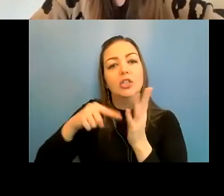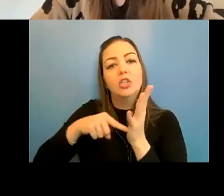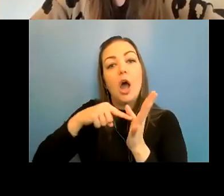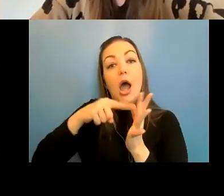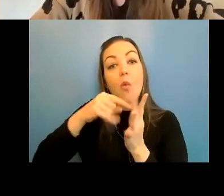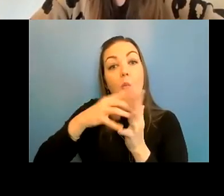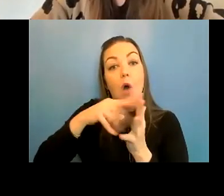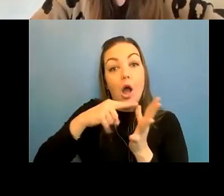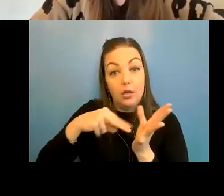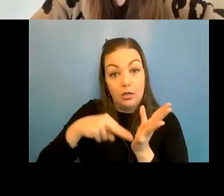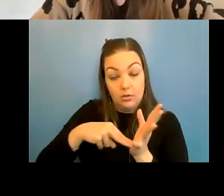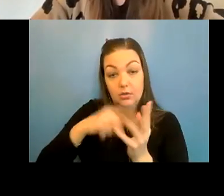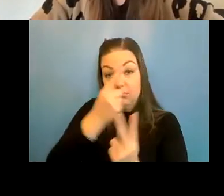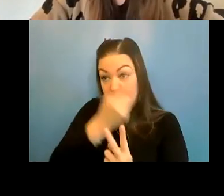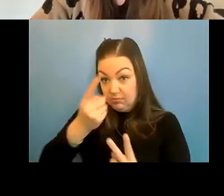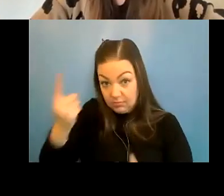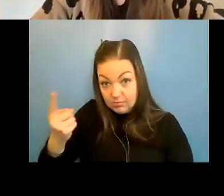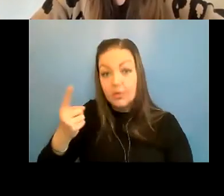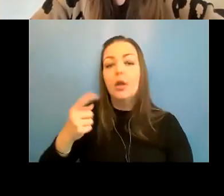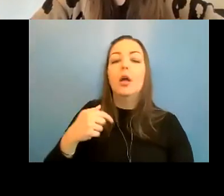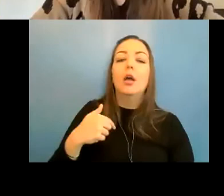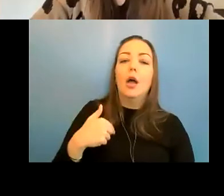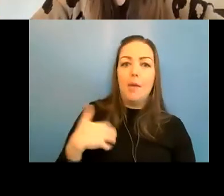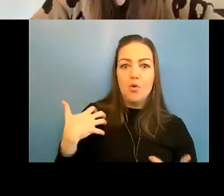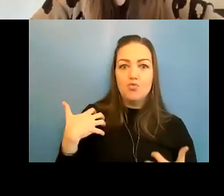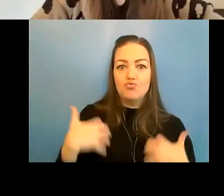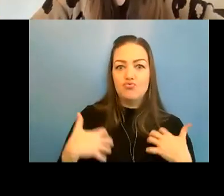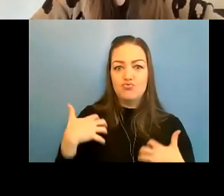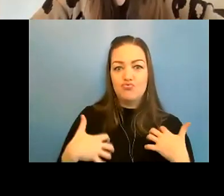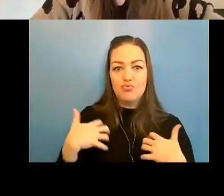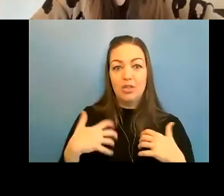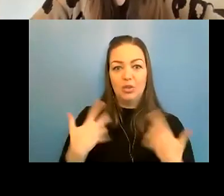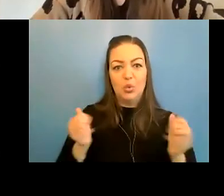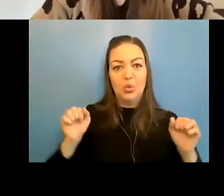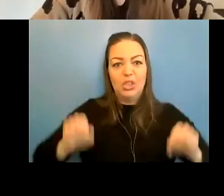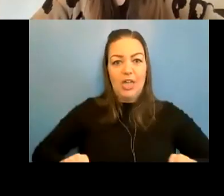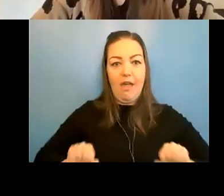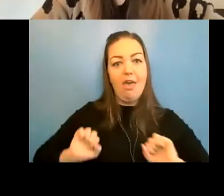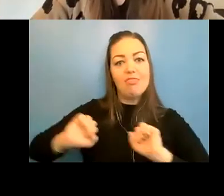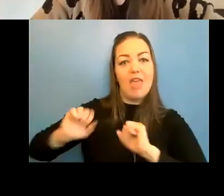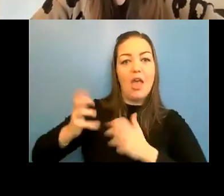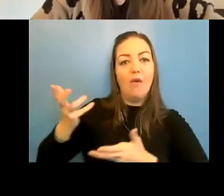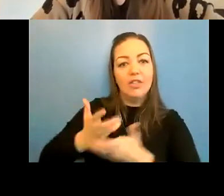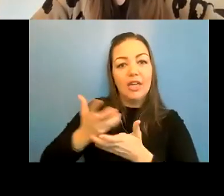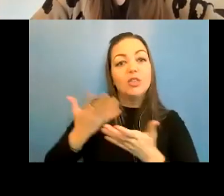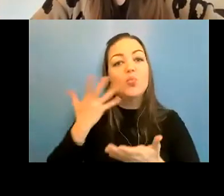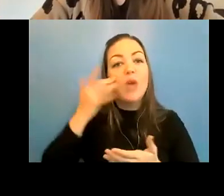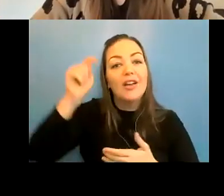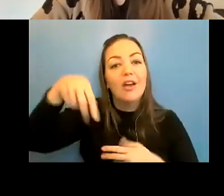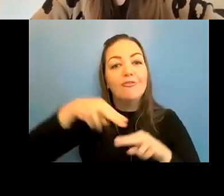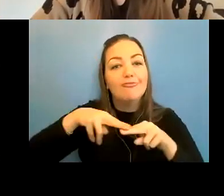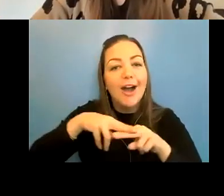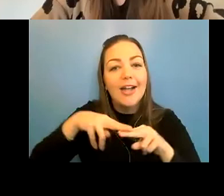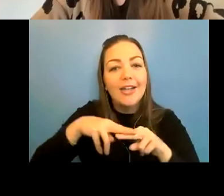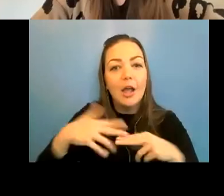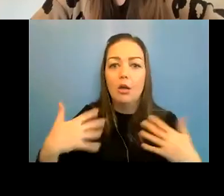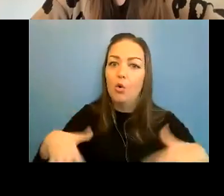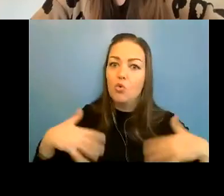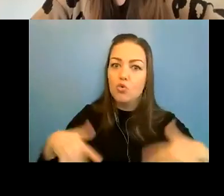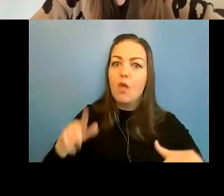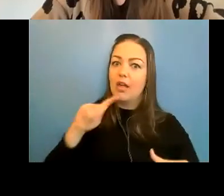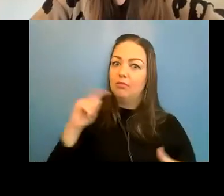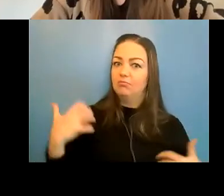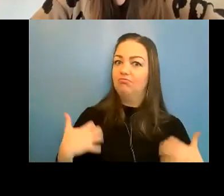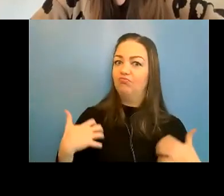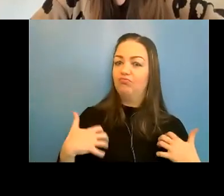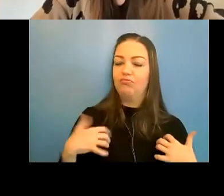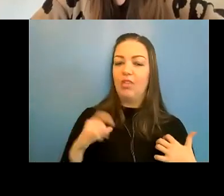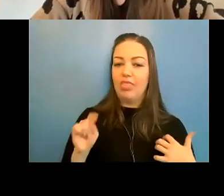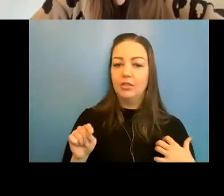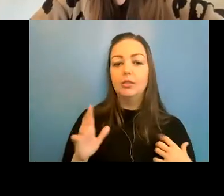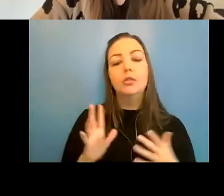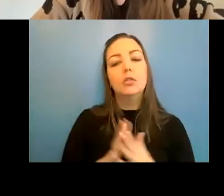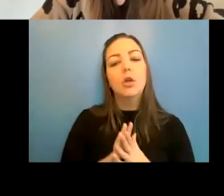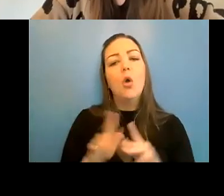Having, as of yesterday, spoken to each of my panellists, Cyrus, Hana and Sandie in Canada, Indonesia and Taiwan respectively, I am very, very excited to be chairing their